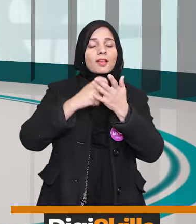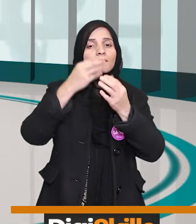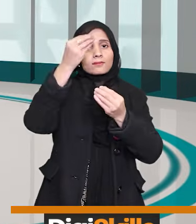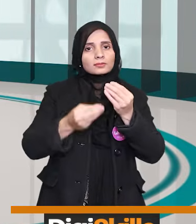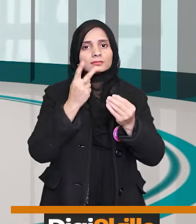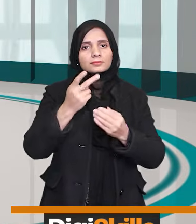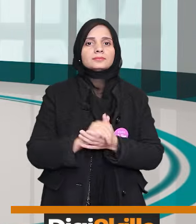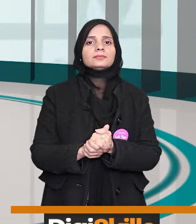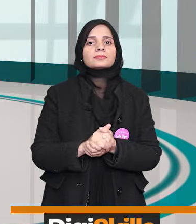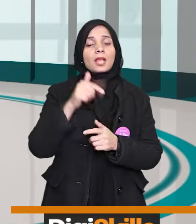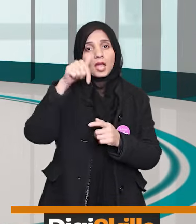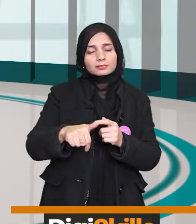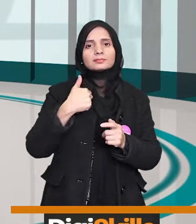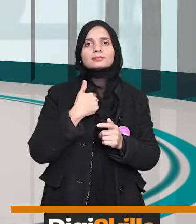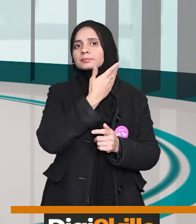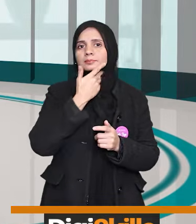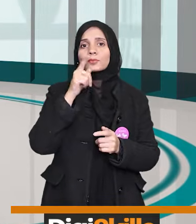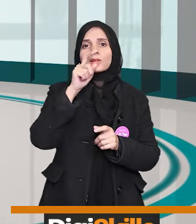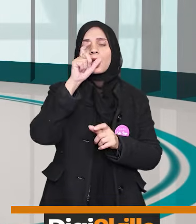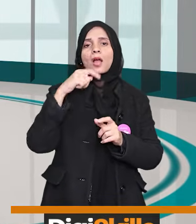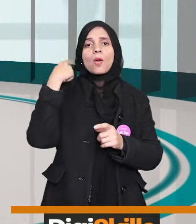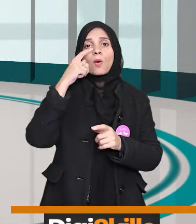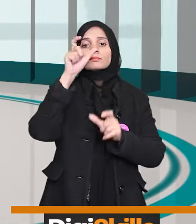Now we have to talk about behavior